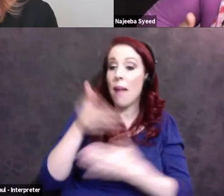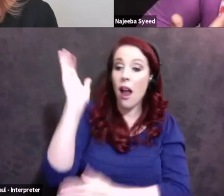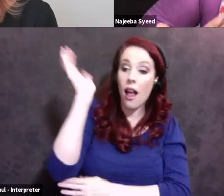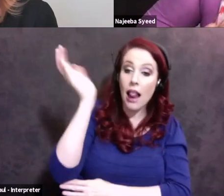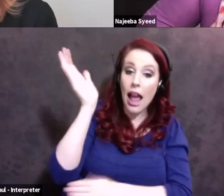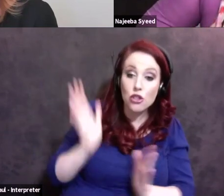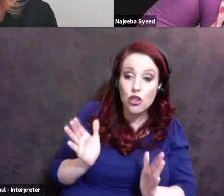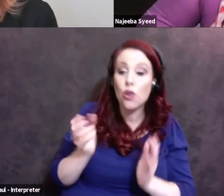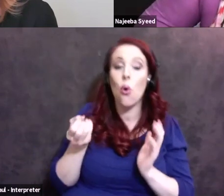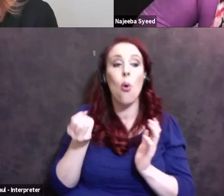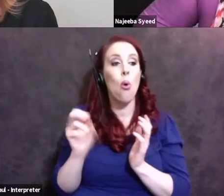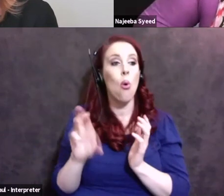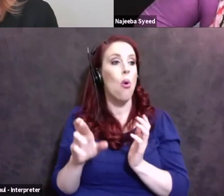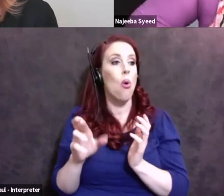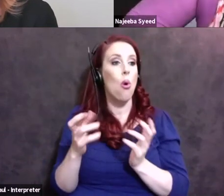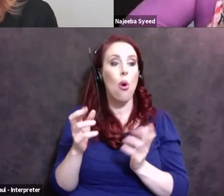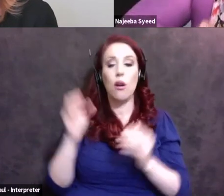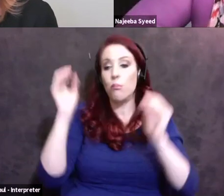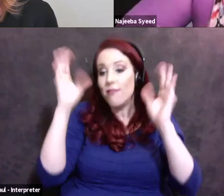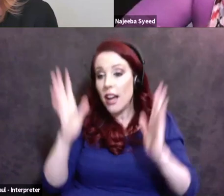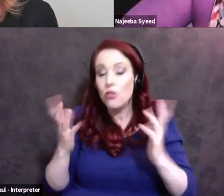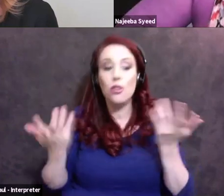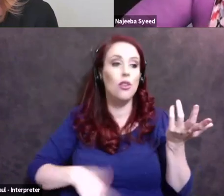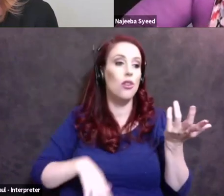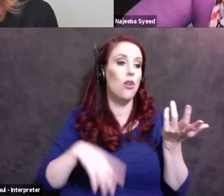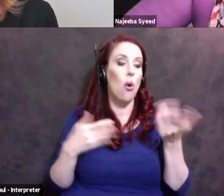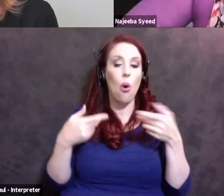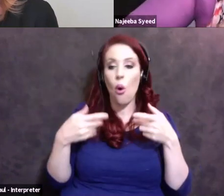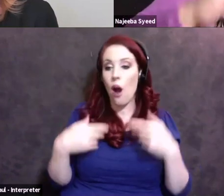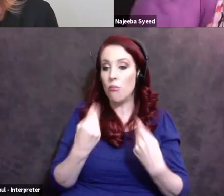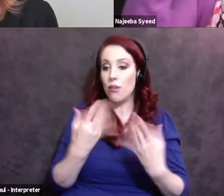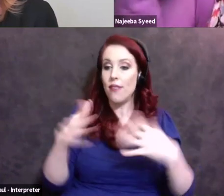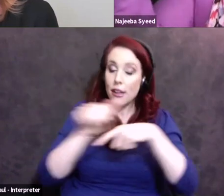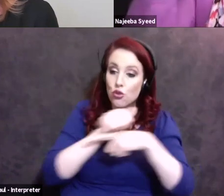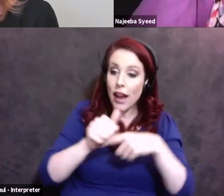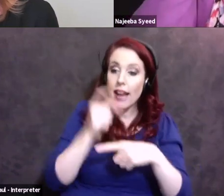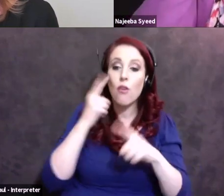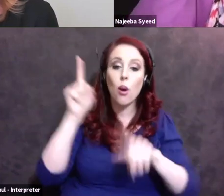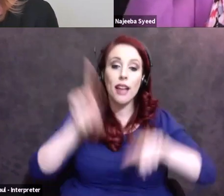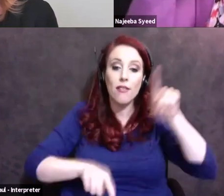as a Professor or doing training in diversity, I will put up on the board sometimes before